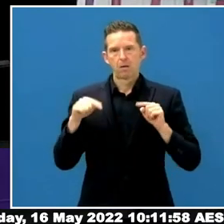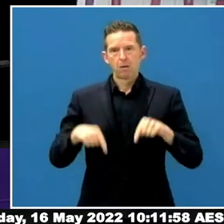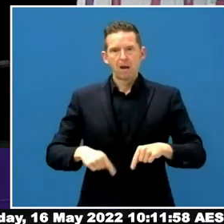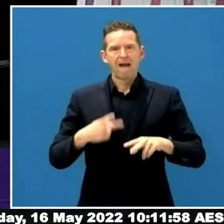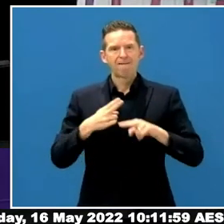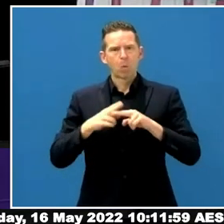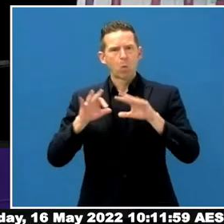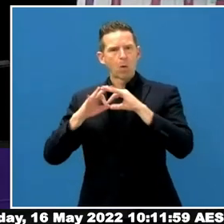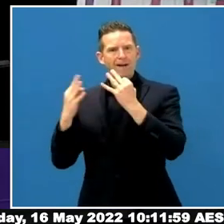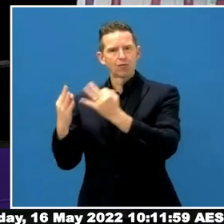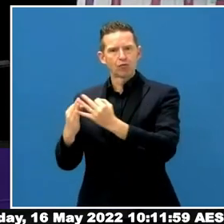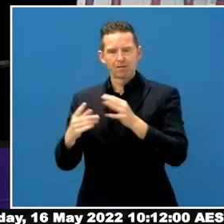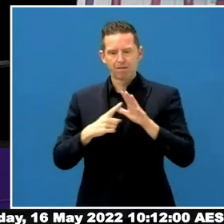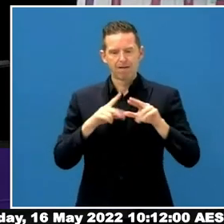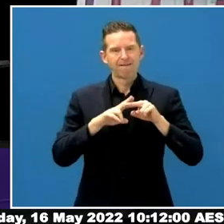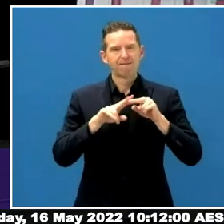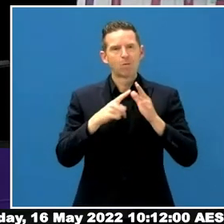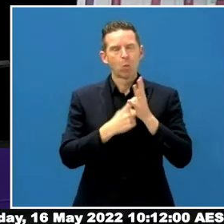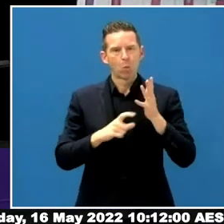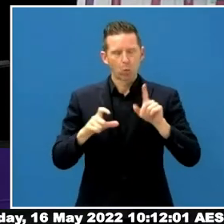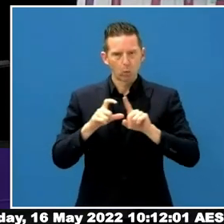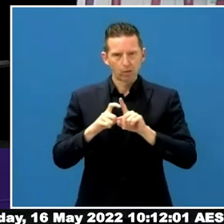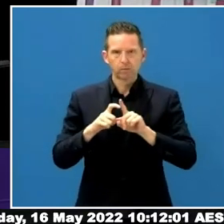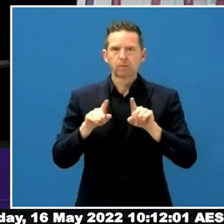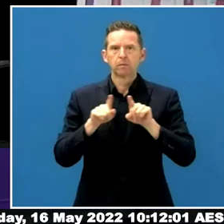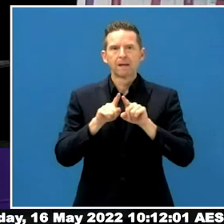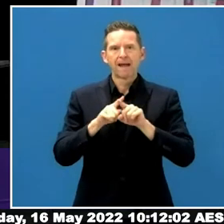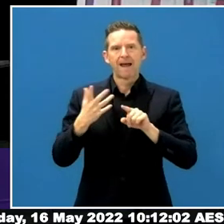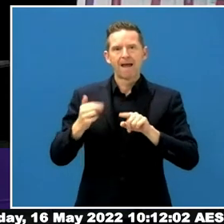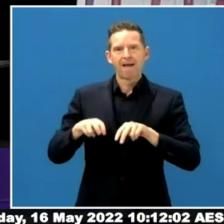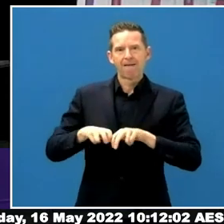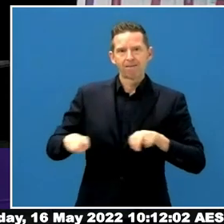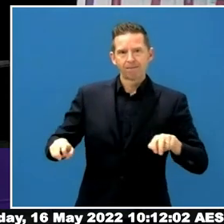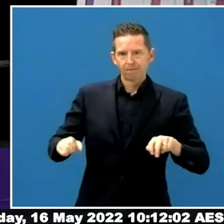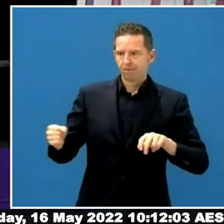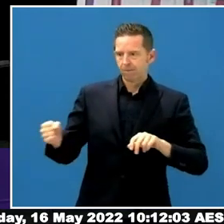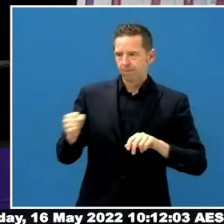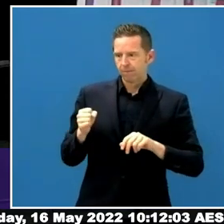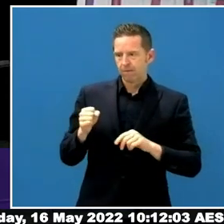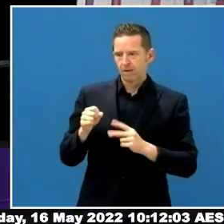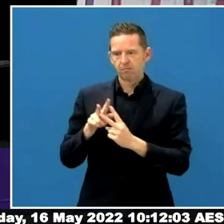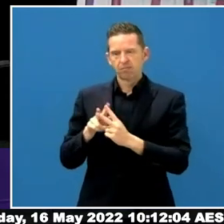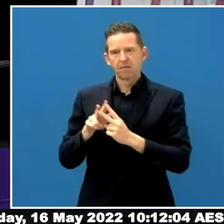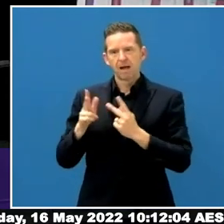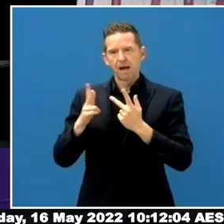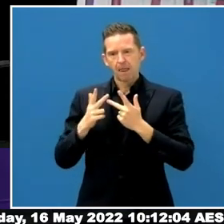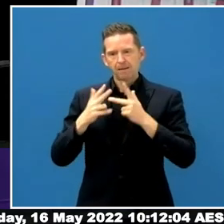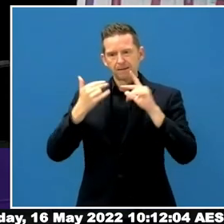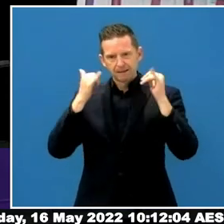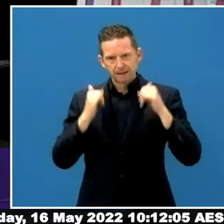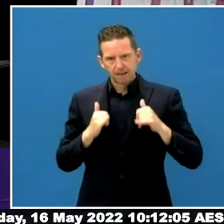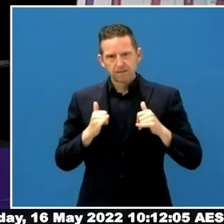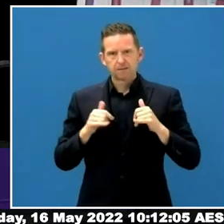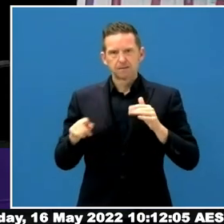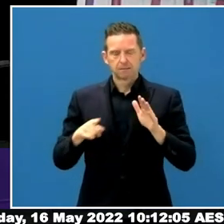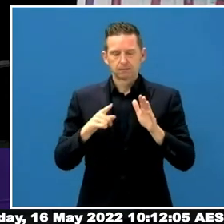I'm also joined at the table by Ms Lyons and Mr O'Kane, solicitors who are briefing us. Thank you, Mr Watson.